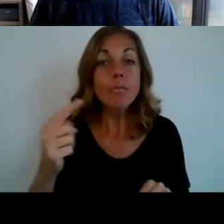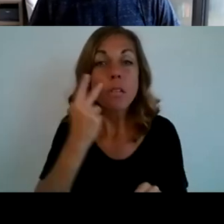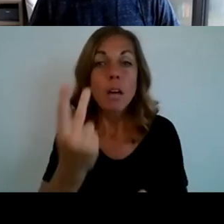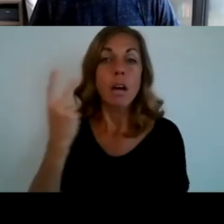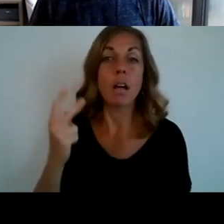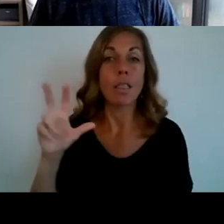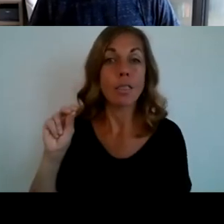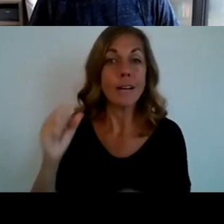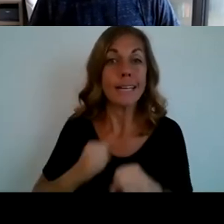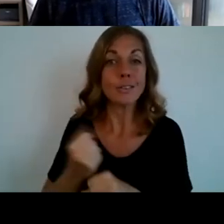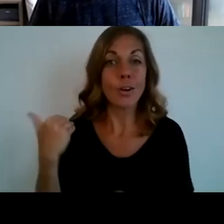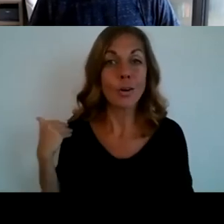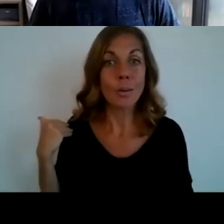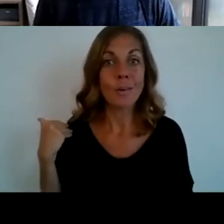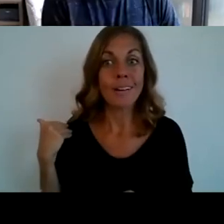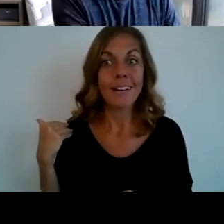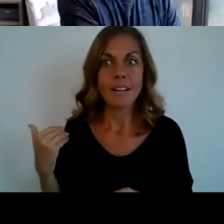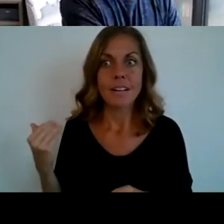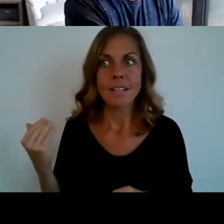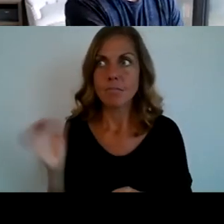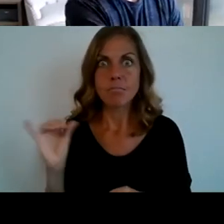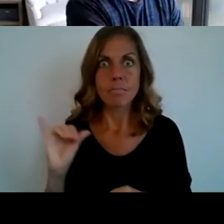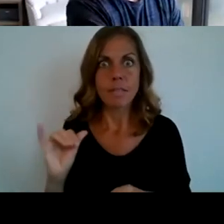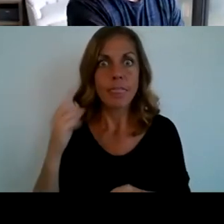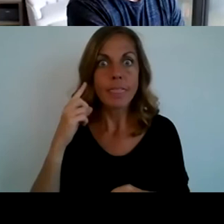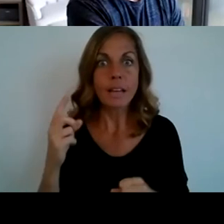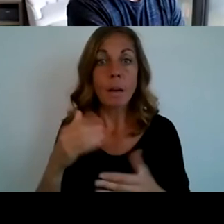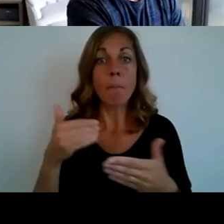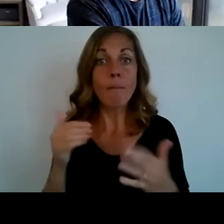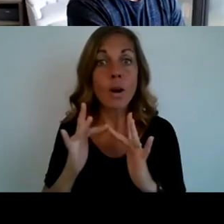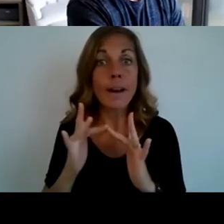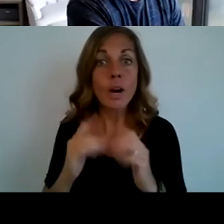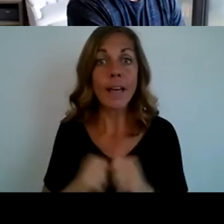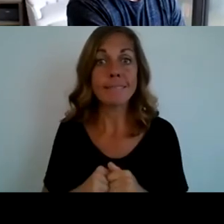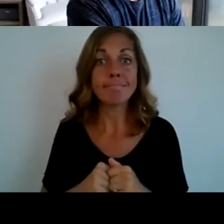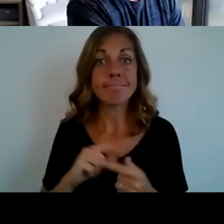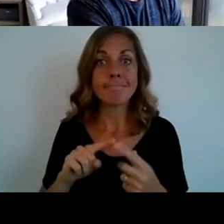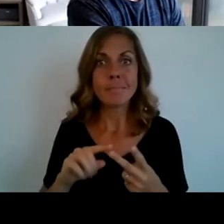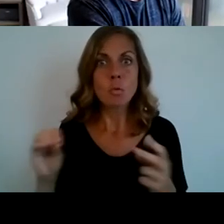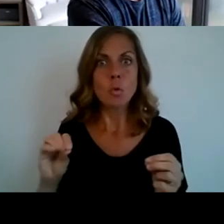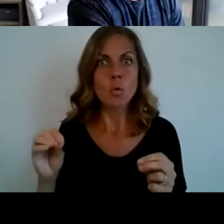and think about before Internet, you know, before smartphones. I don't know if what we're